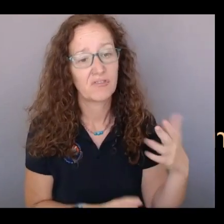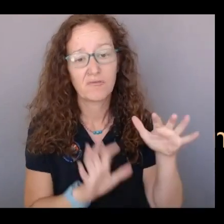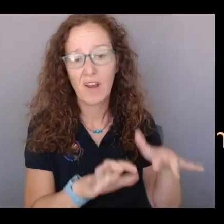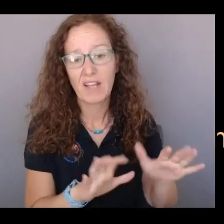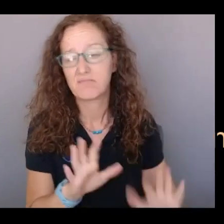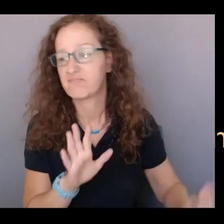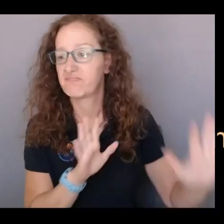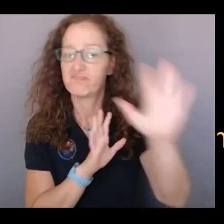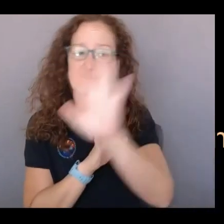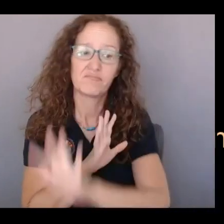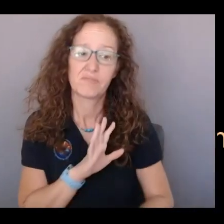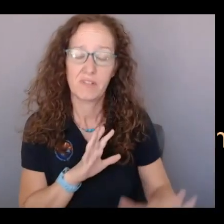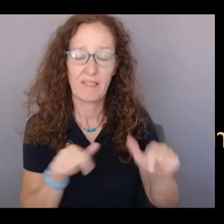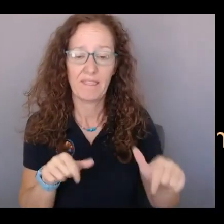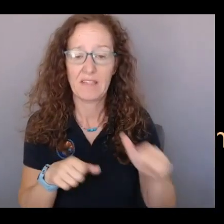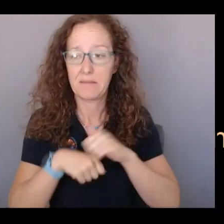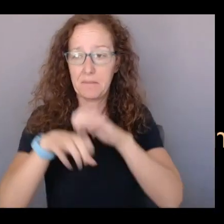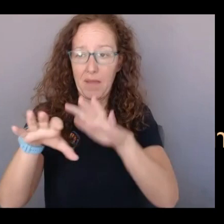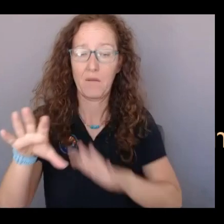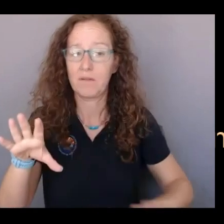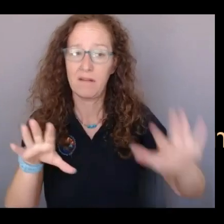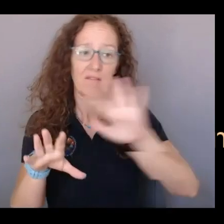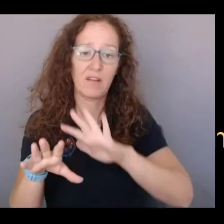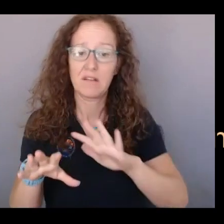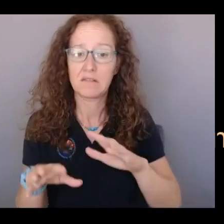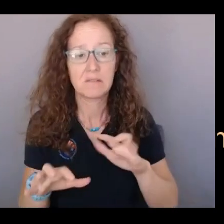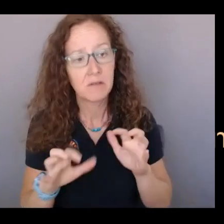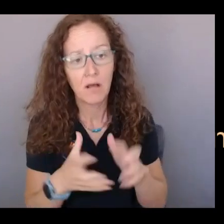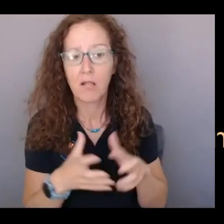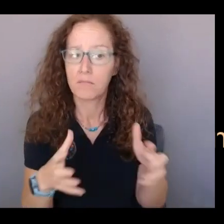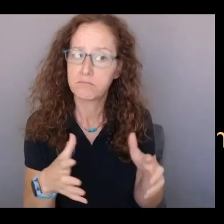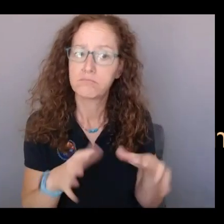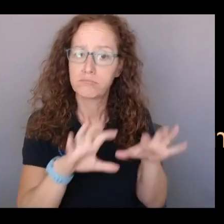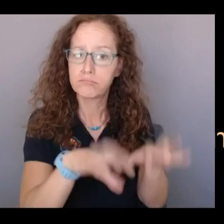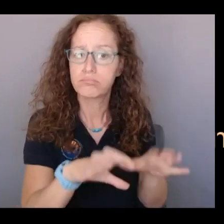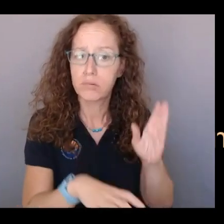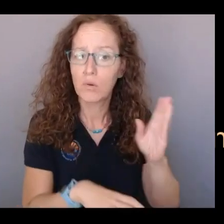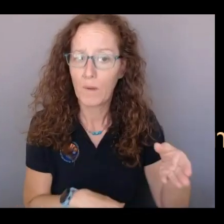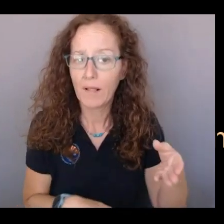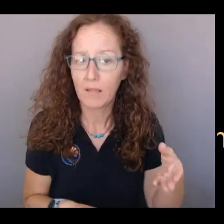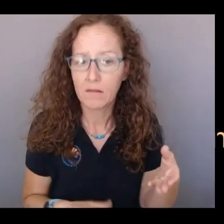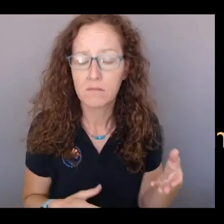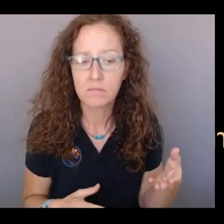This is pretty significant rainfall we're looking for and something we're going to definitely watch. And it's